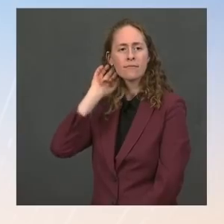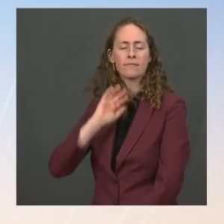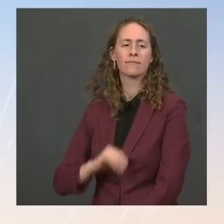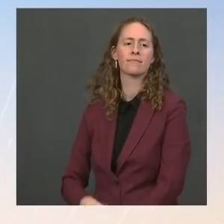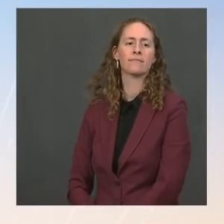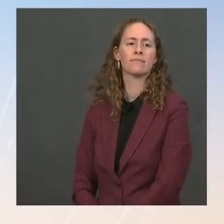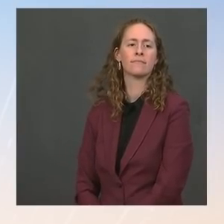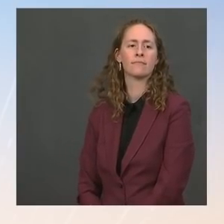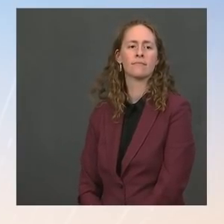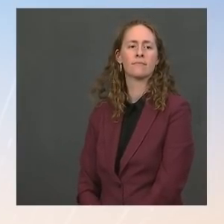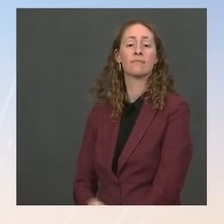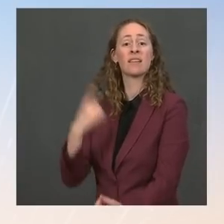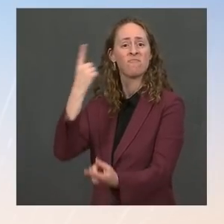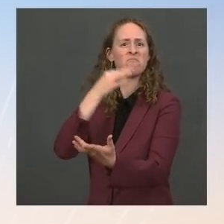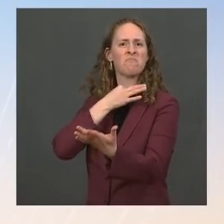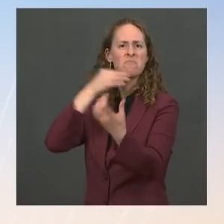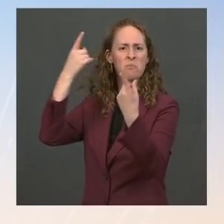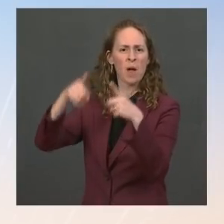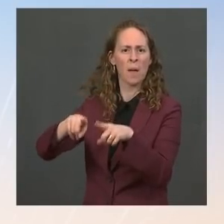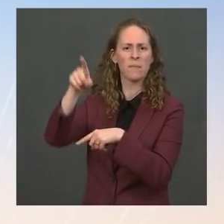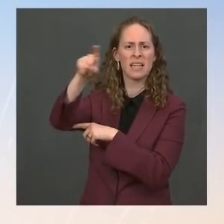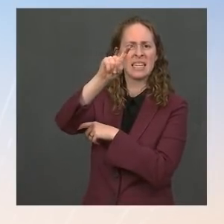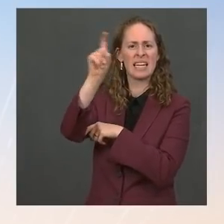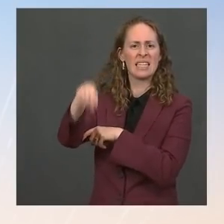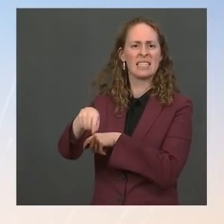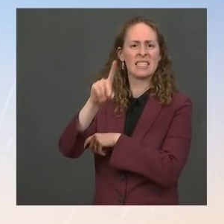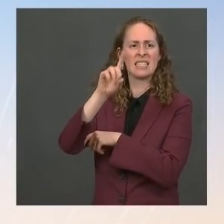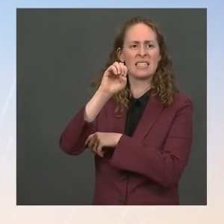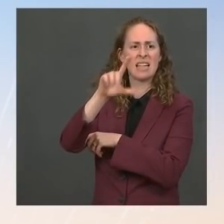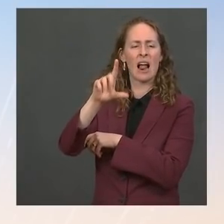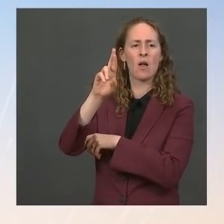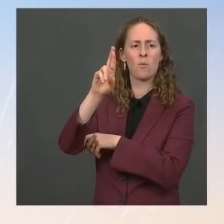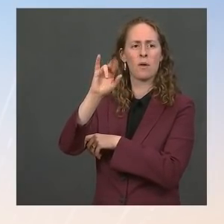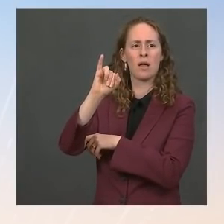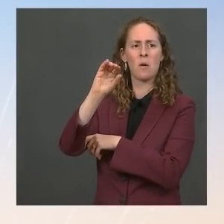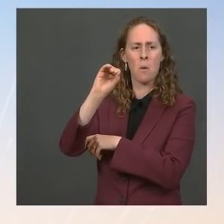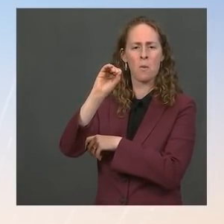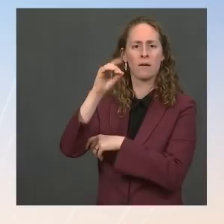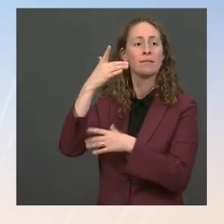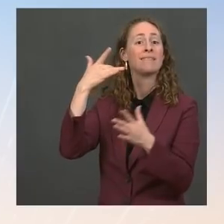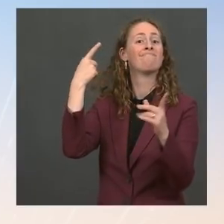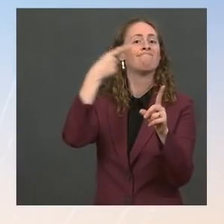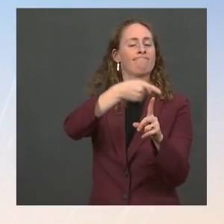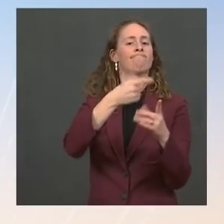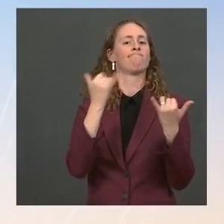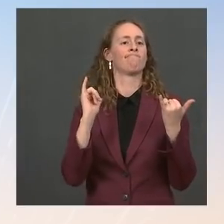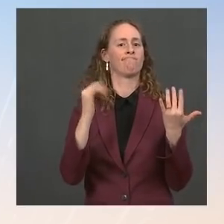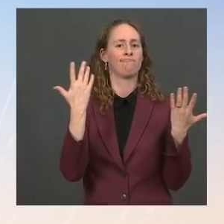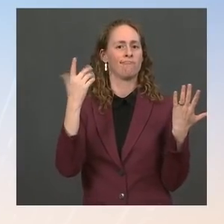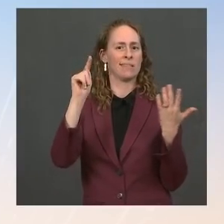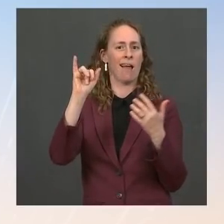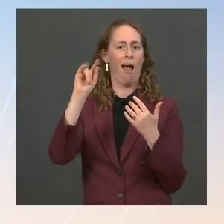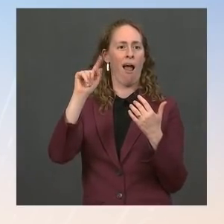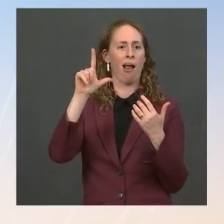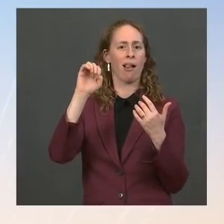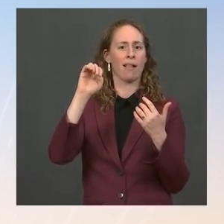say they're going to continue expulsions under Title 42. So what is the White House's message to Haitian immigrants seeking asylum?